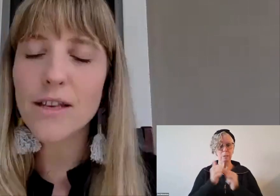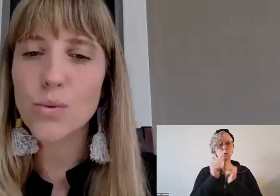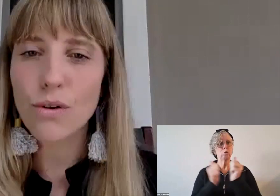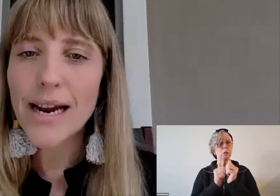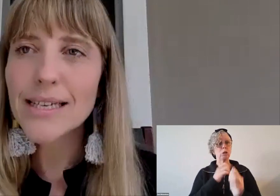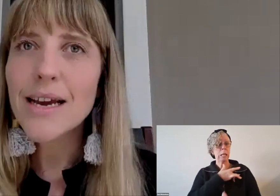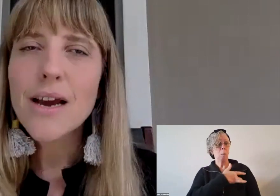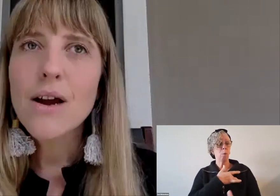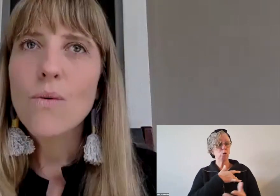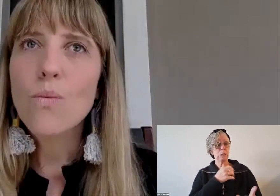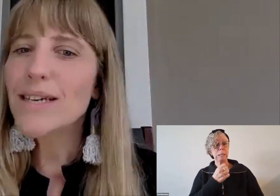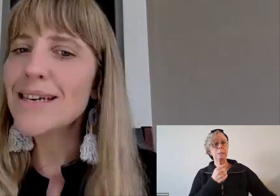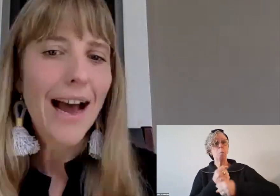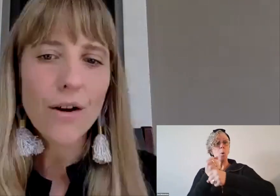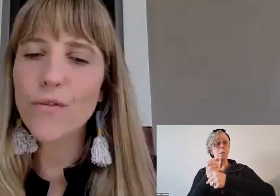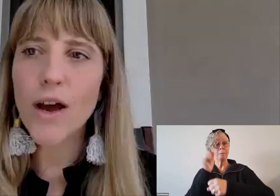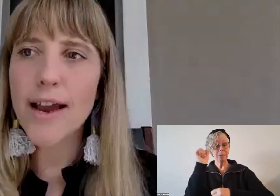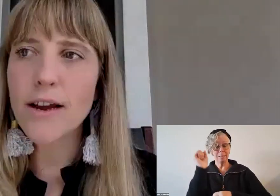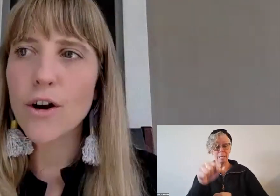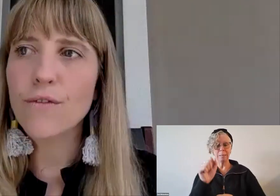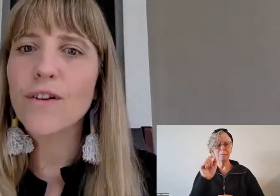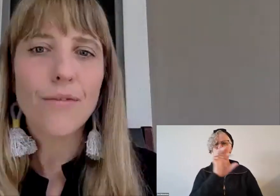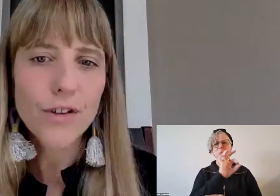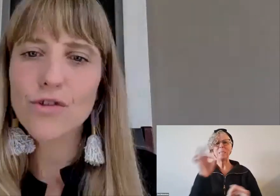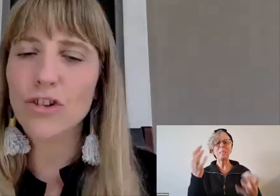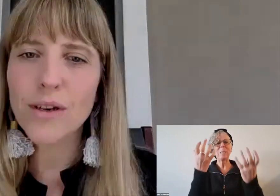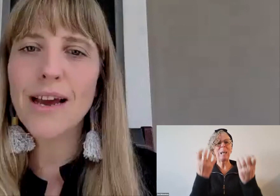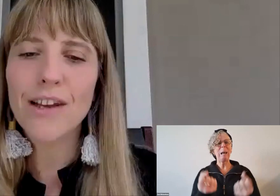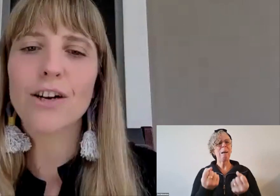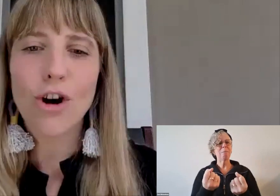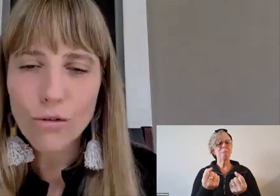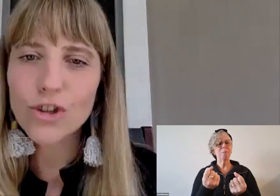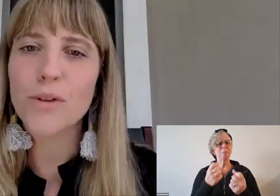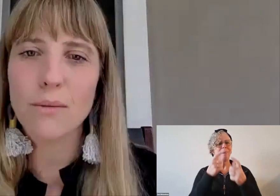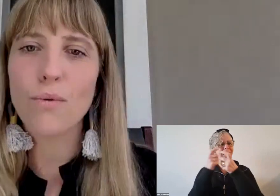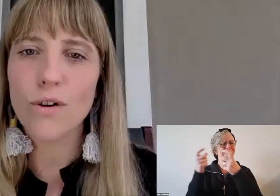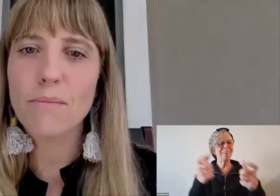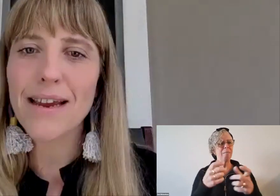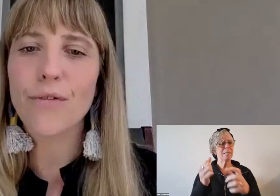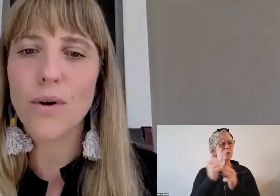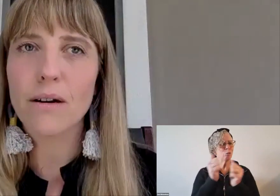all of those kinds of things were great, we didn't have a kind of governance structure. We didn't have a culture within the board to make